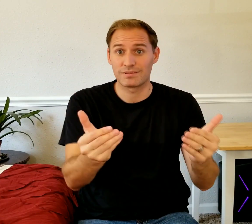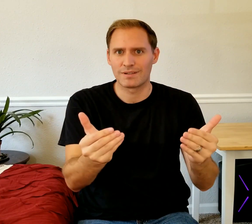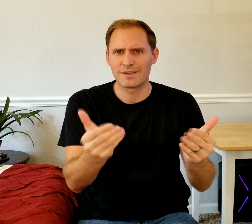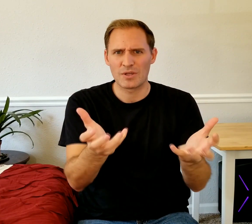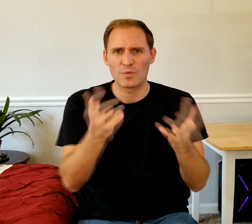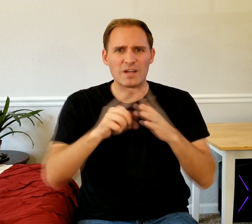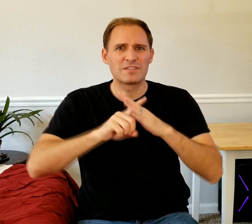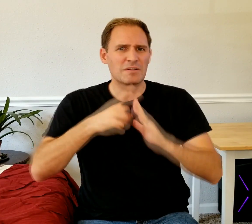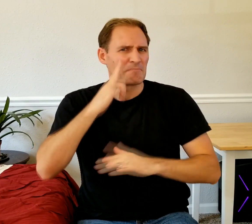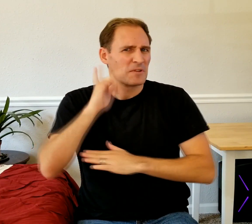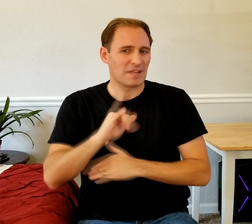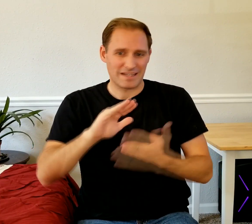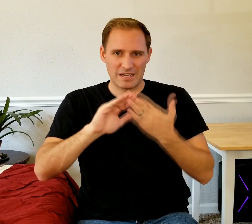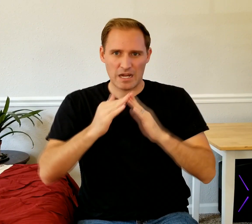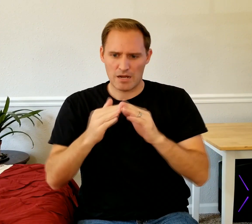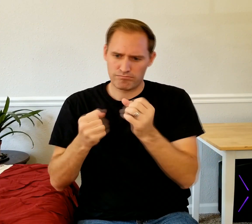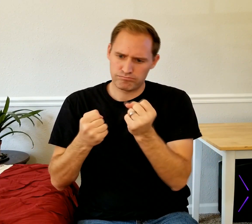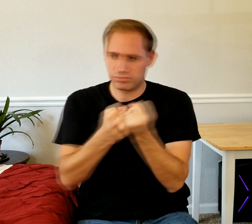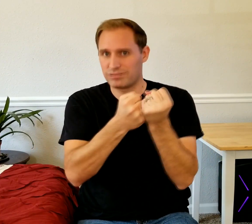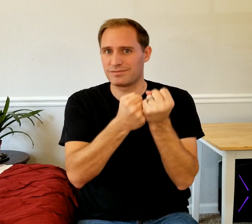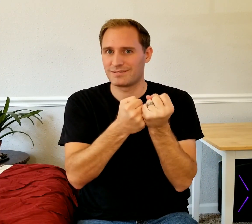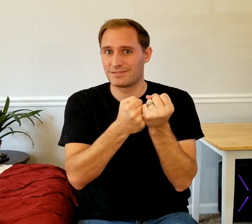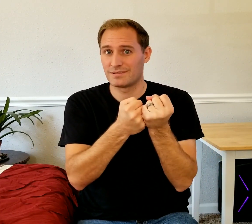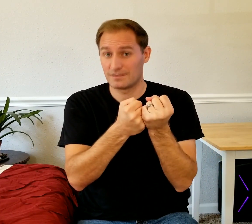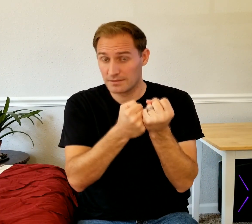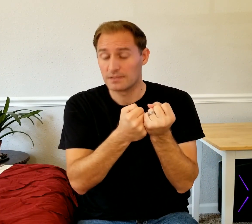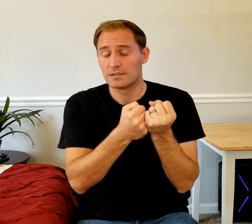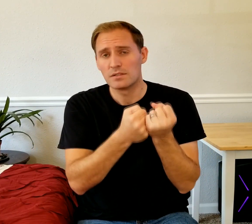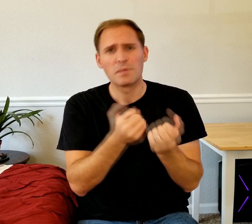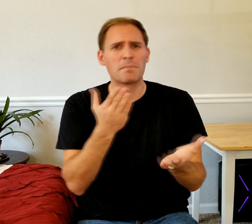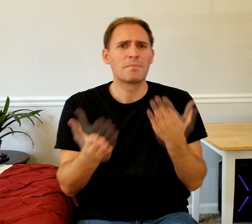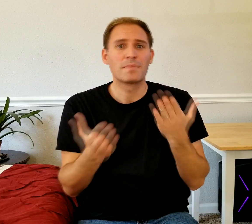I wanted to start building that community of support. So maybe you're someone that